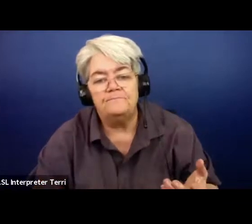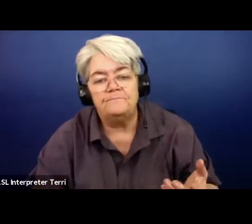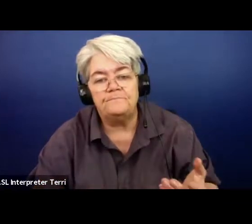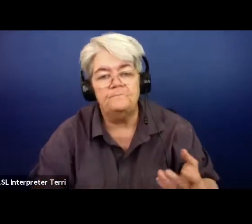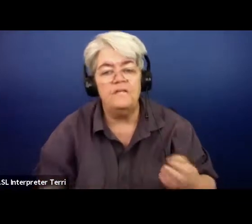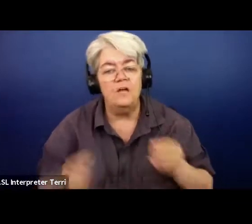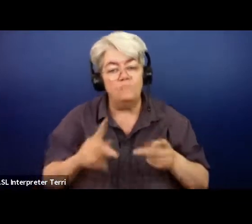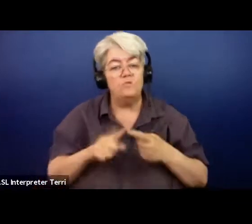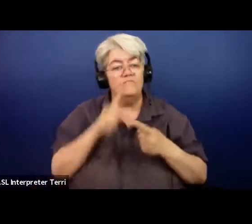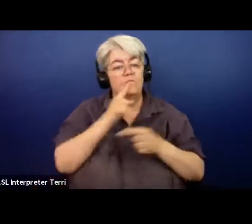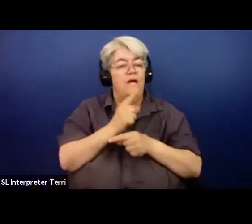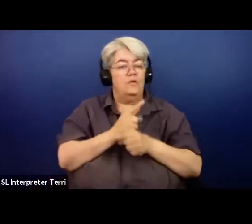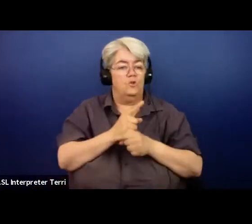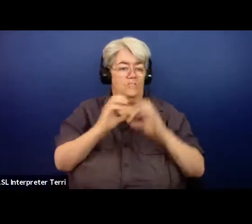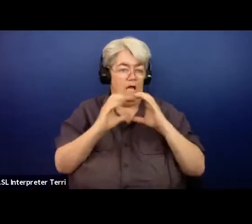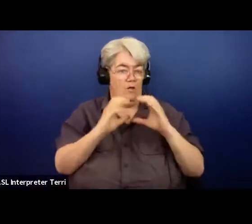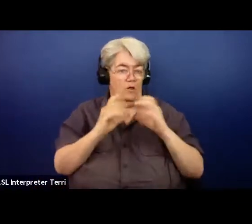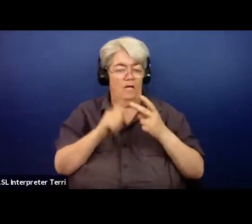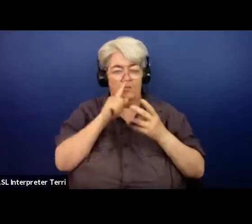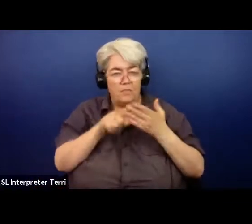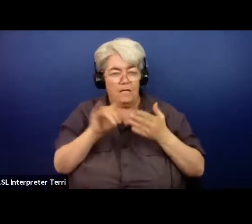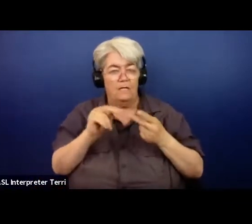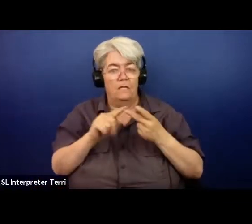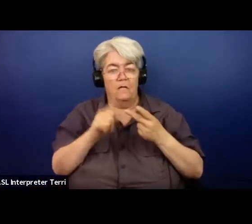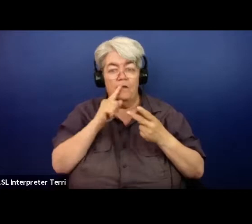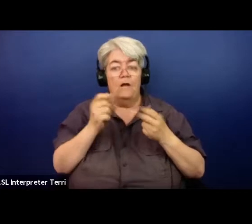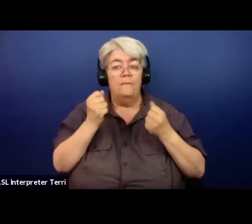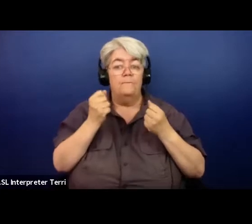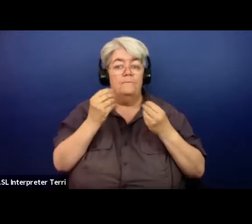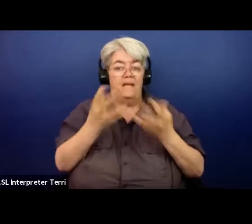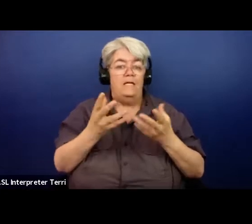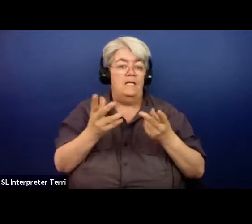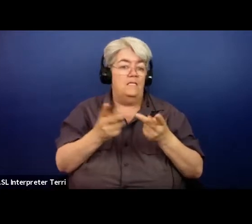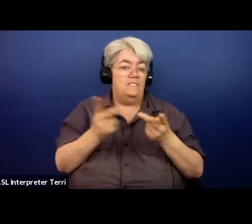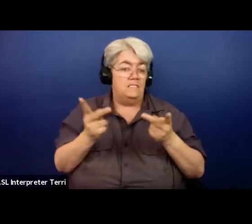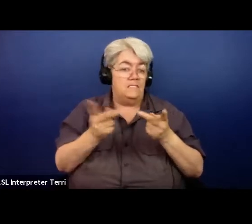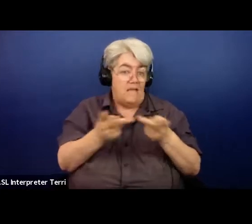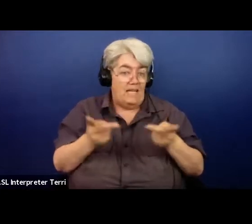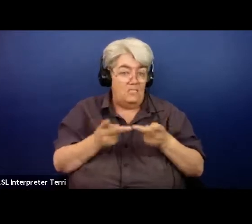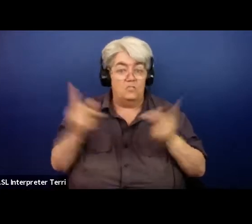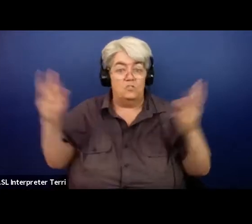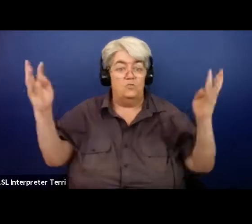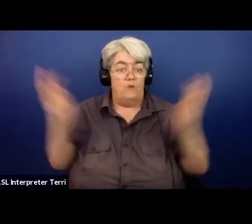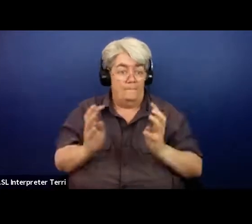in and bringing different sites together so they can really hear what's working and what's maybe not working across different